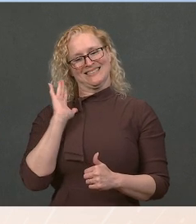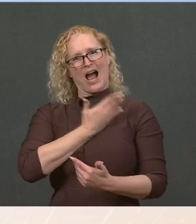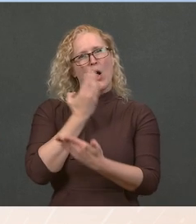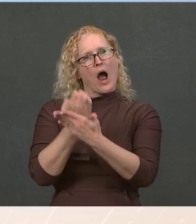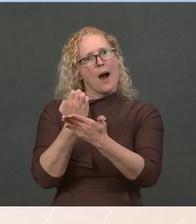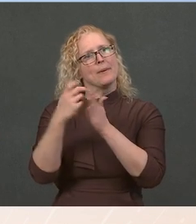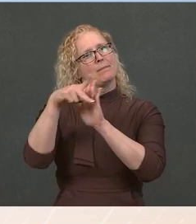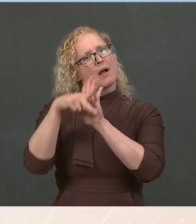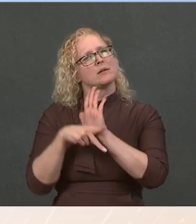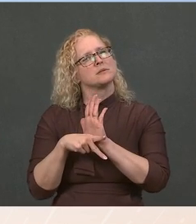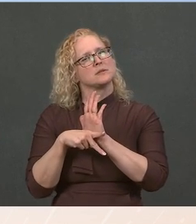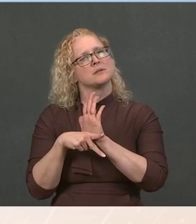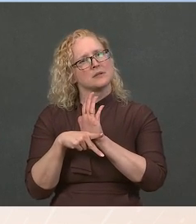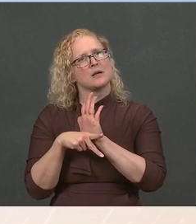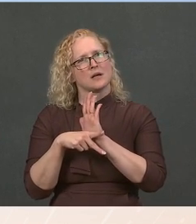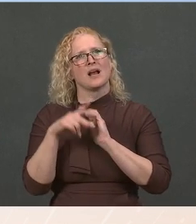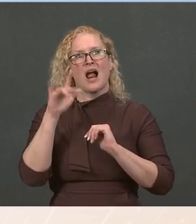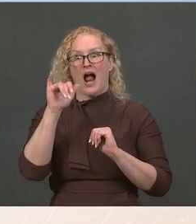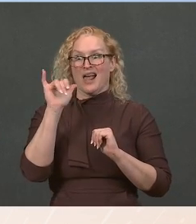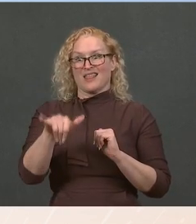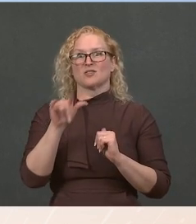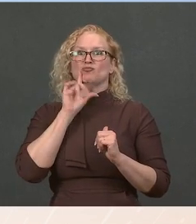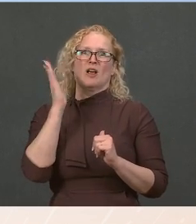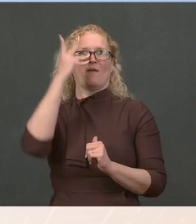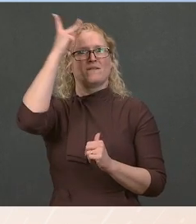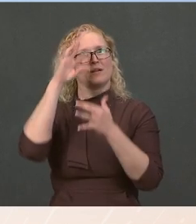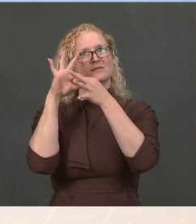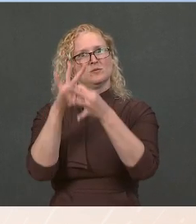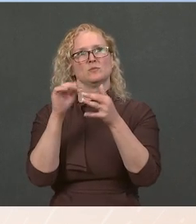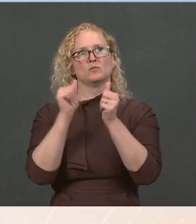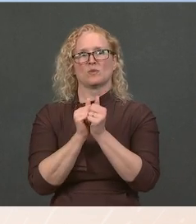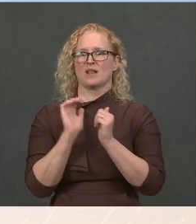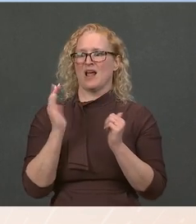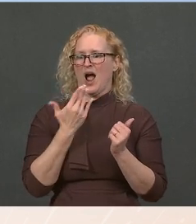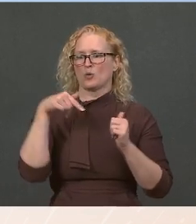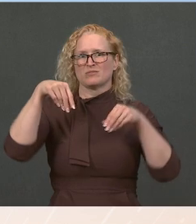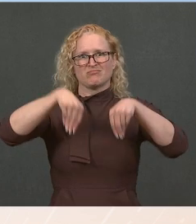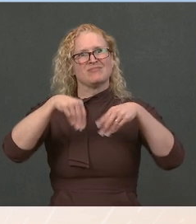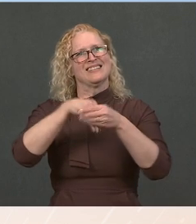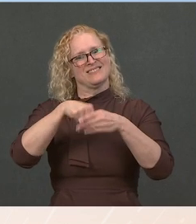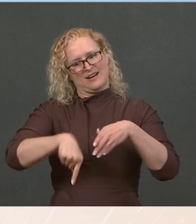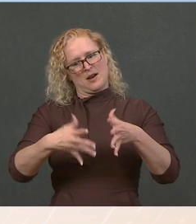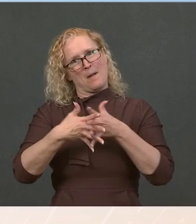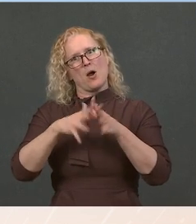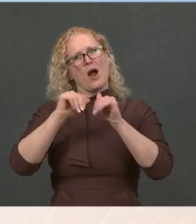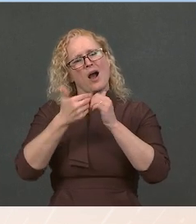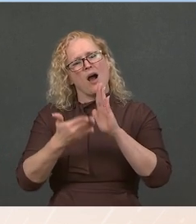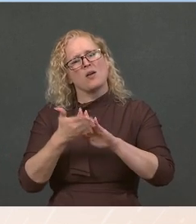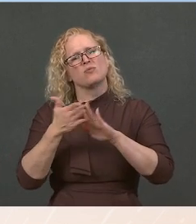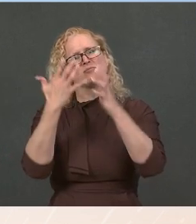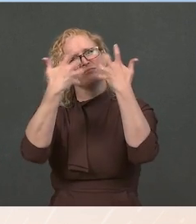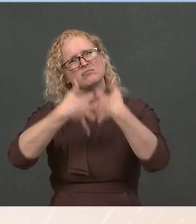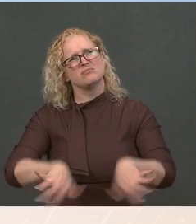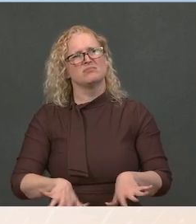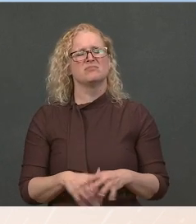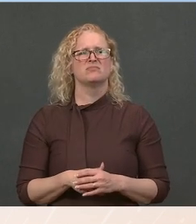So, what we know and what we have -- what we understand is -- and one of the best arguments that --